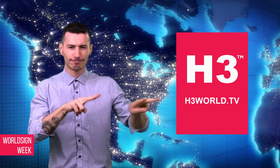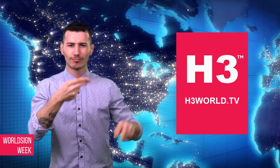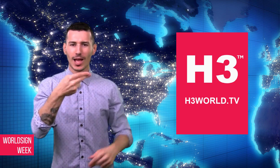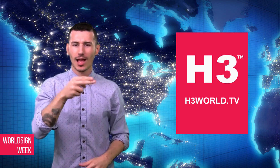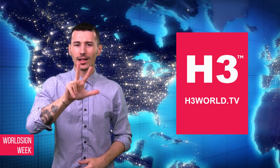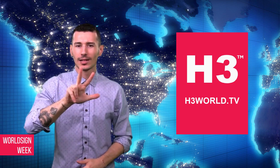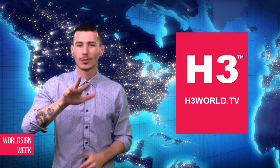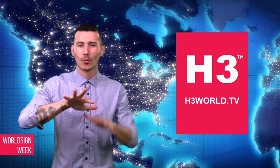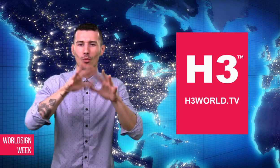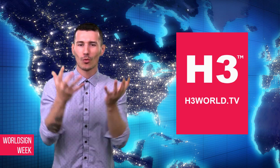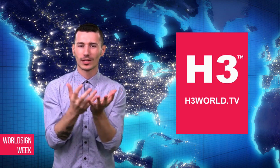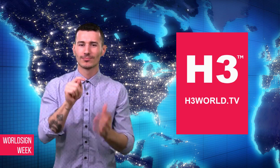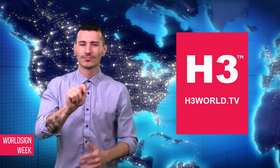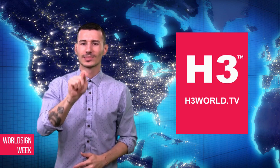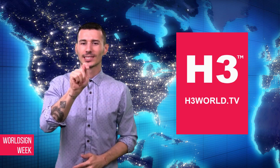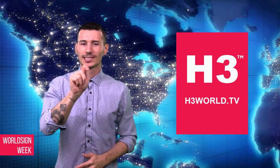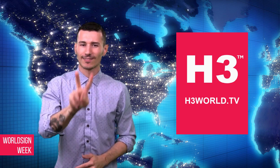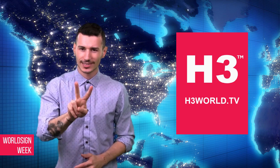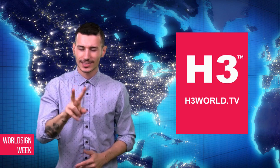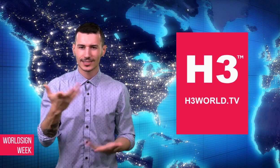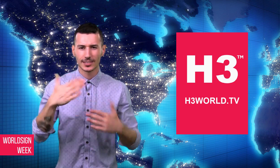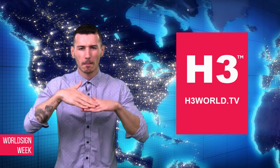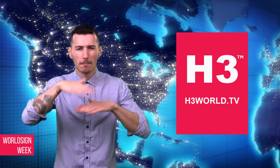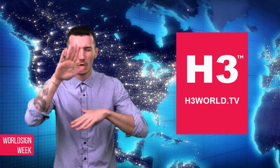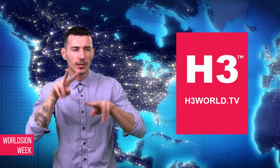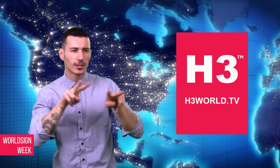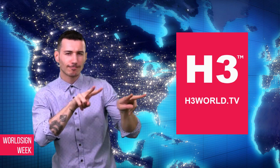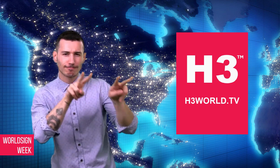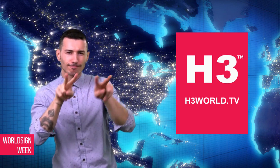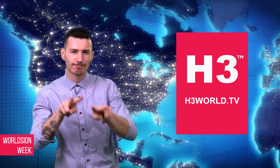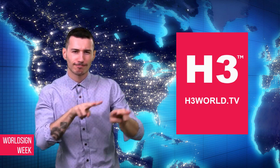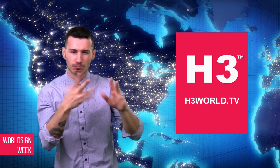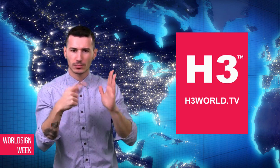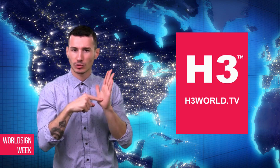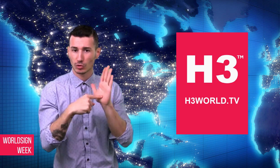visit H3WORLD.TV for more shows,